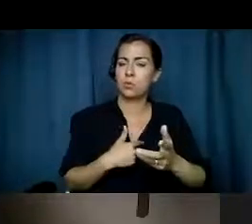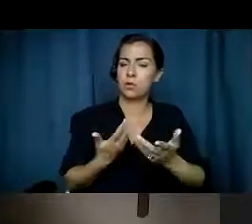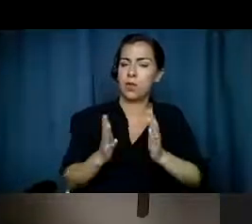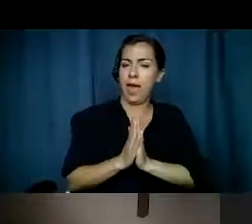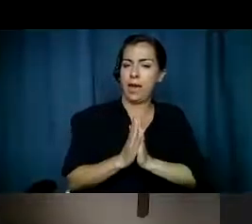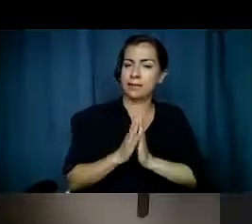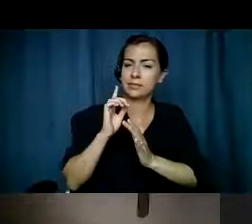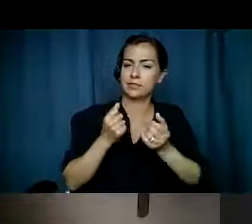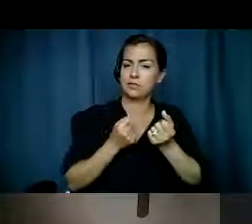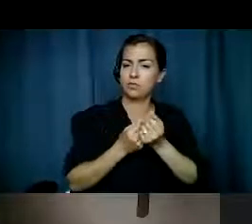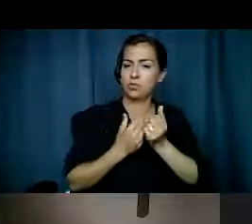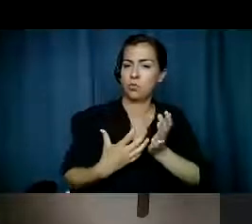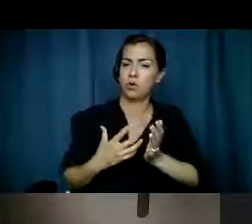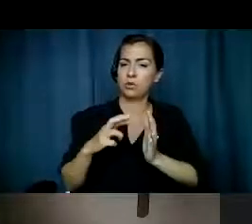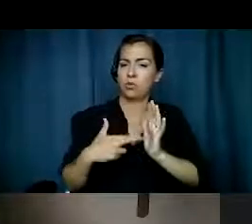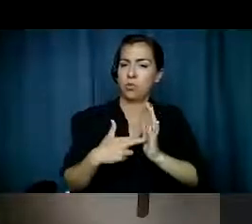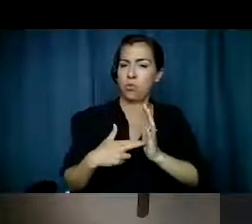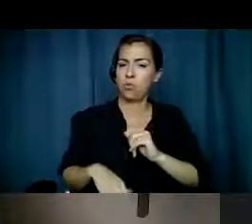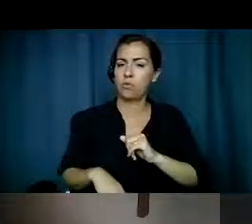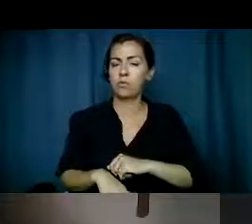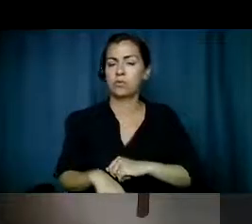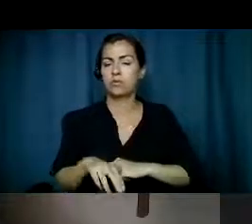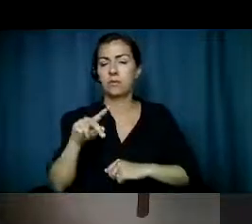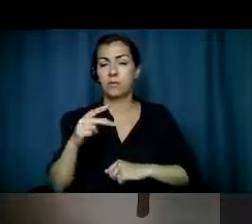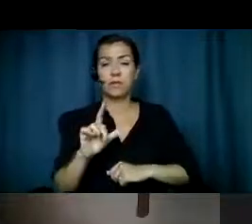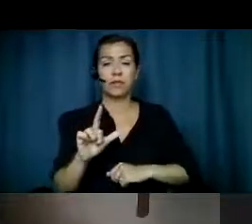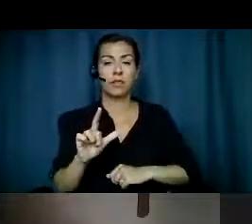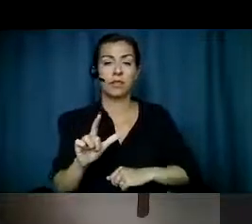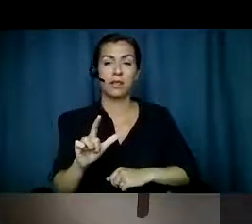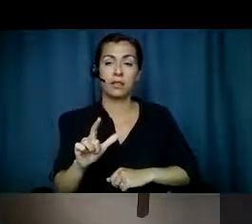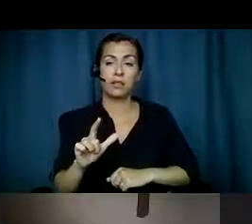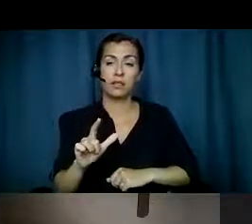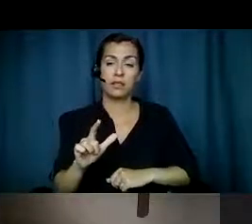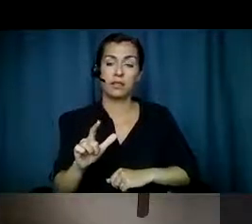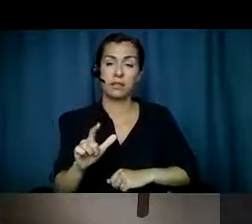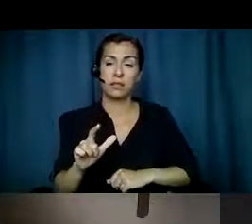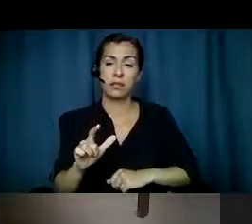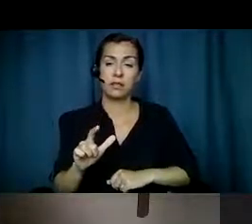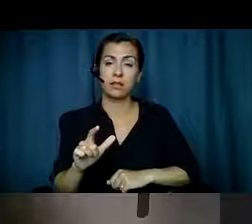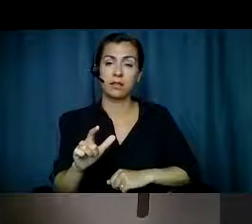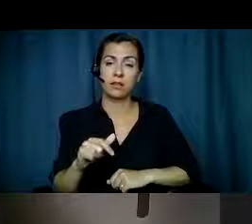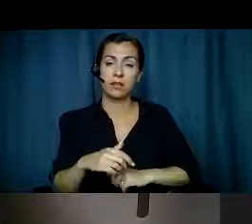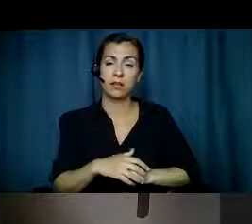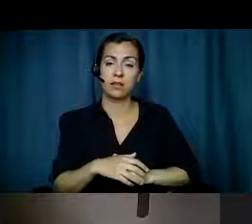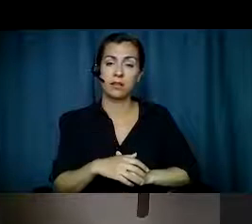this first question is for the UCEDD, so which states